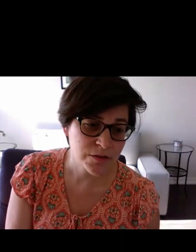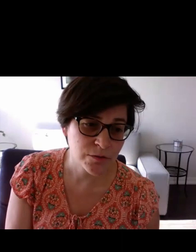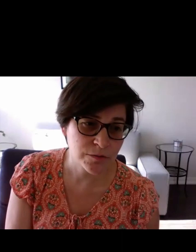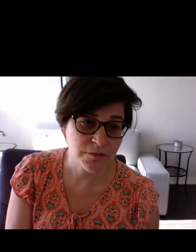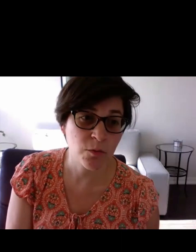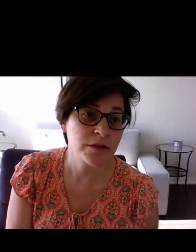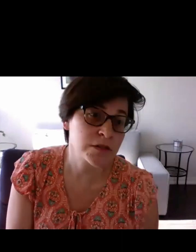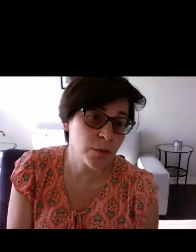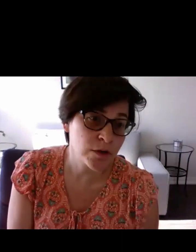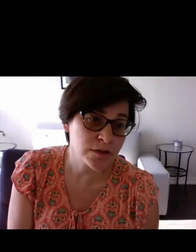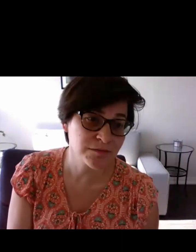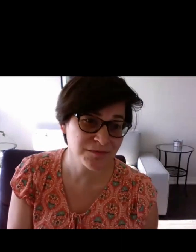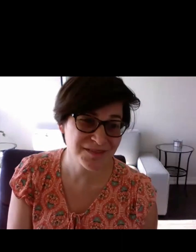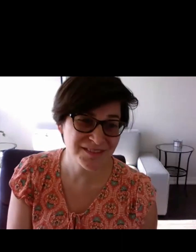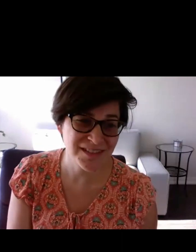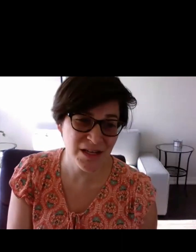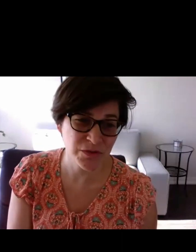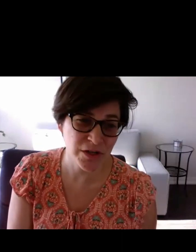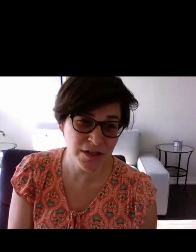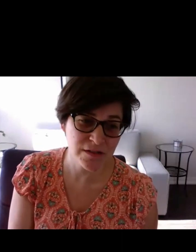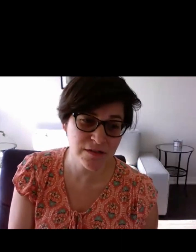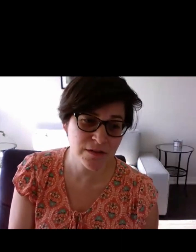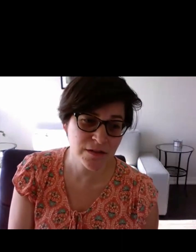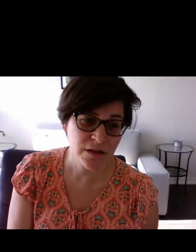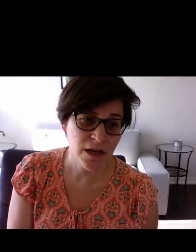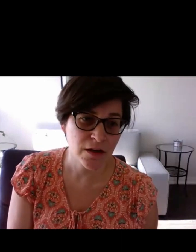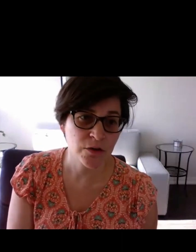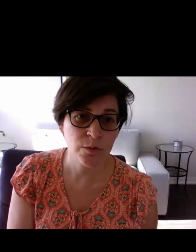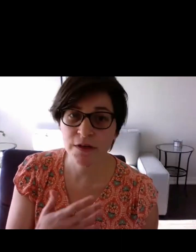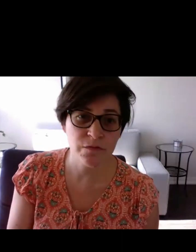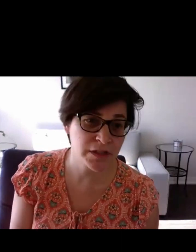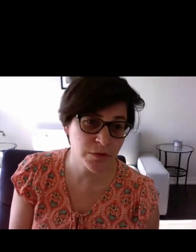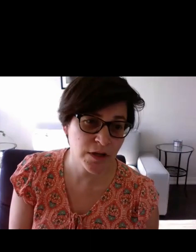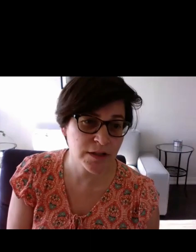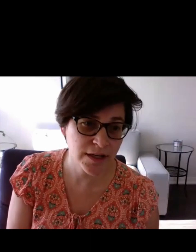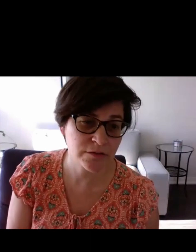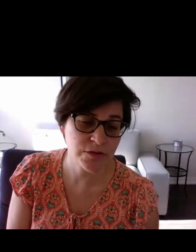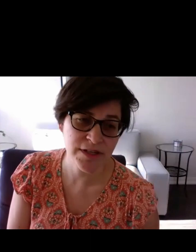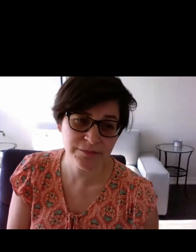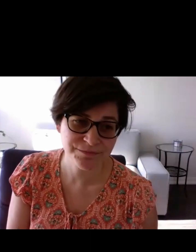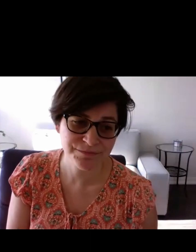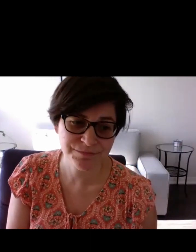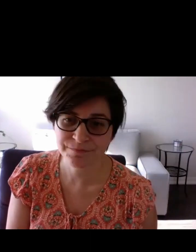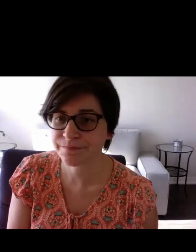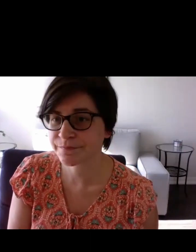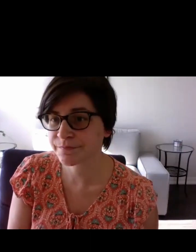So, if you want to support disabled artists, her work is available online for sale.